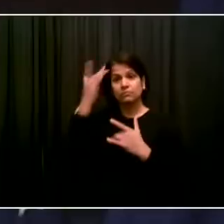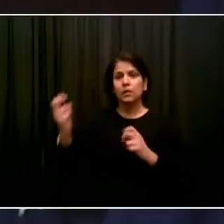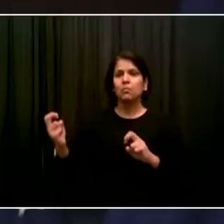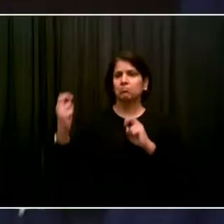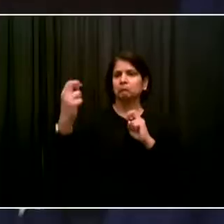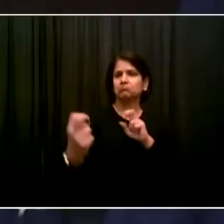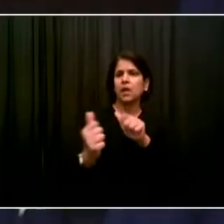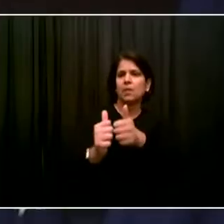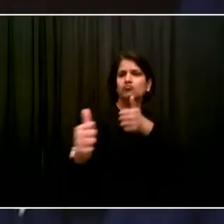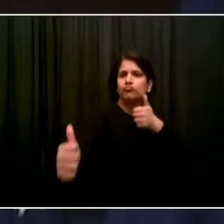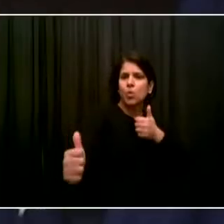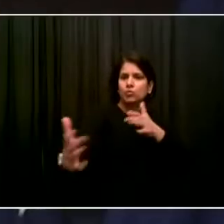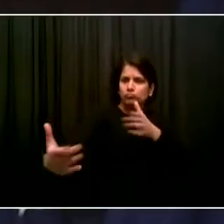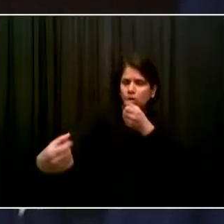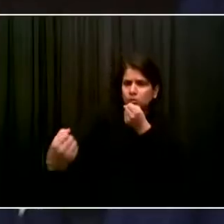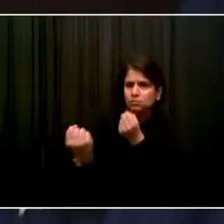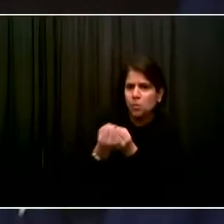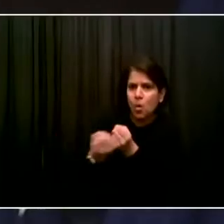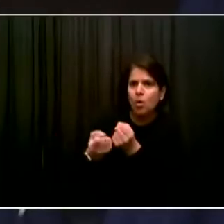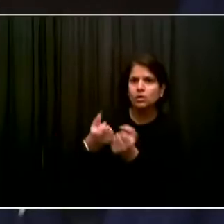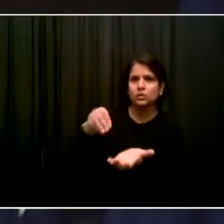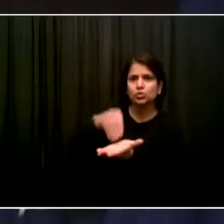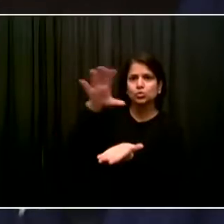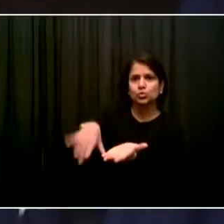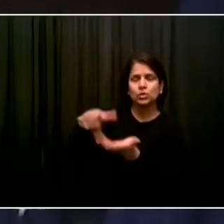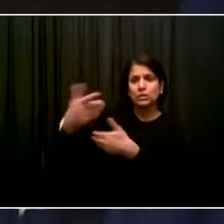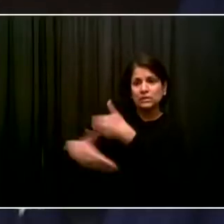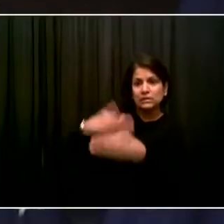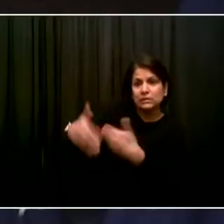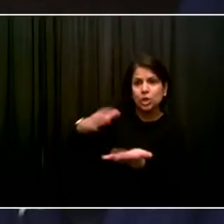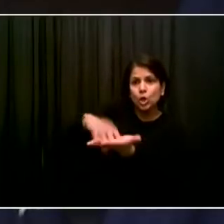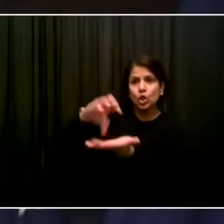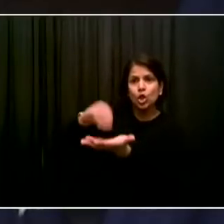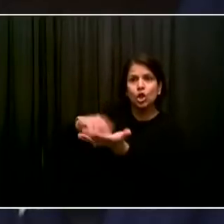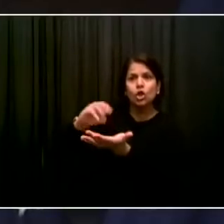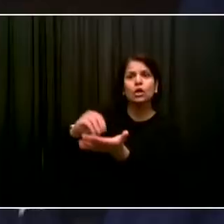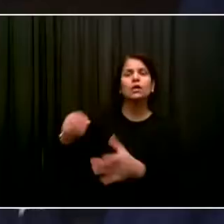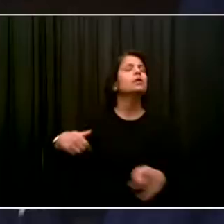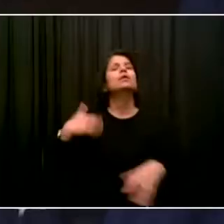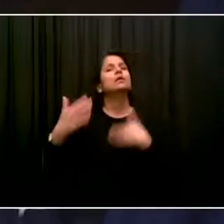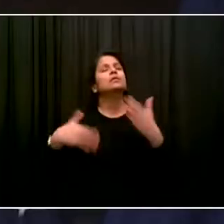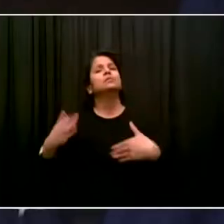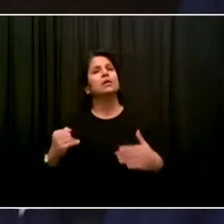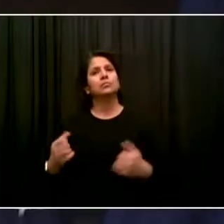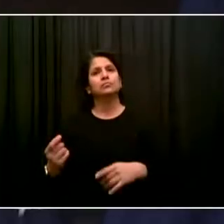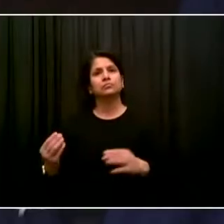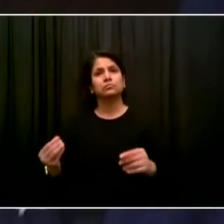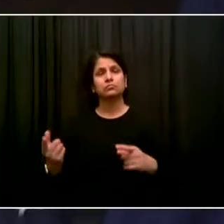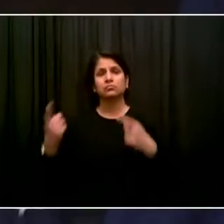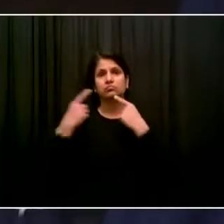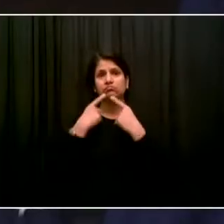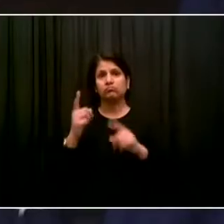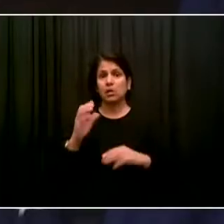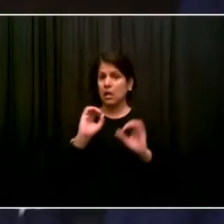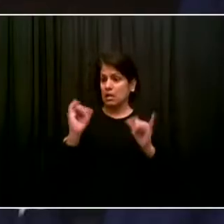MOMENT AND TLLE U YOTHEY HAVE BEEN AMAZING PARTNERS IN ALL OF THIS. WE COULD NOT HAVE ASKED FOR